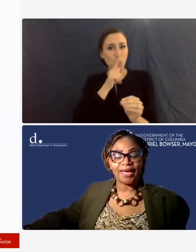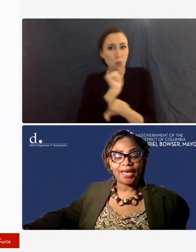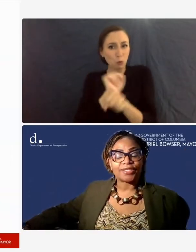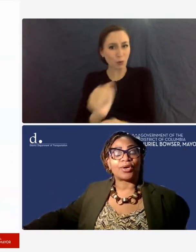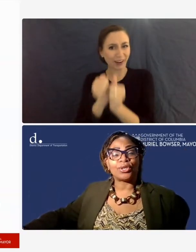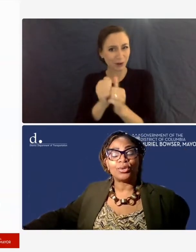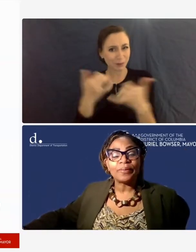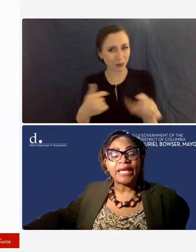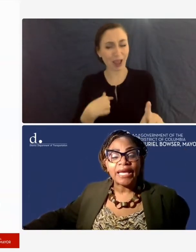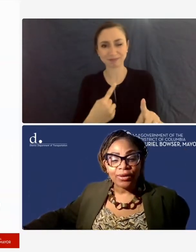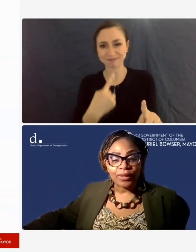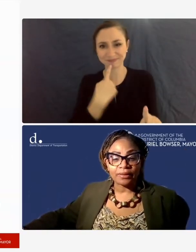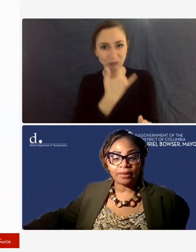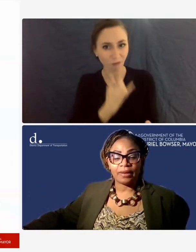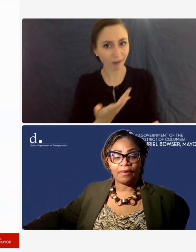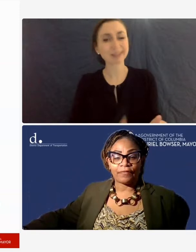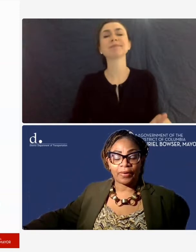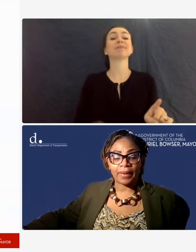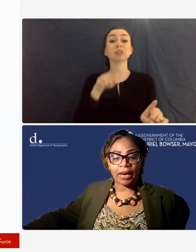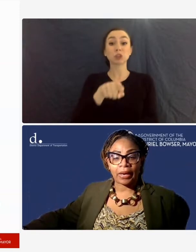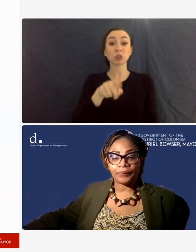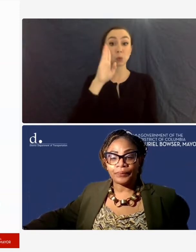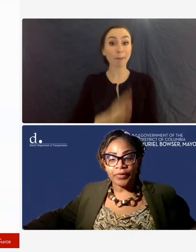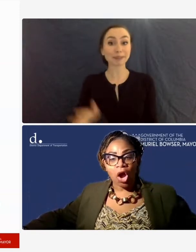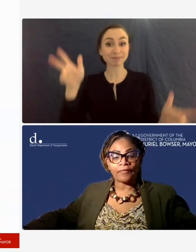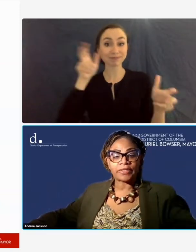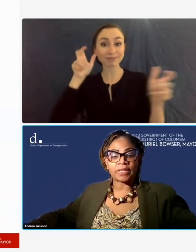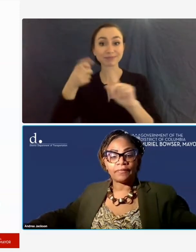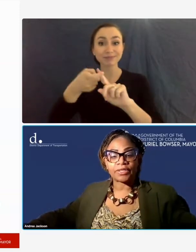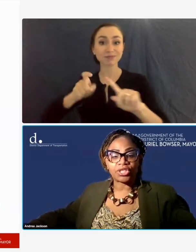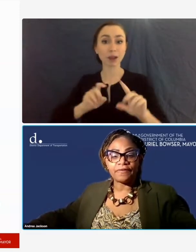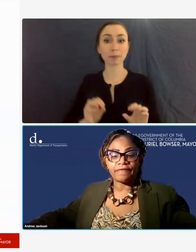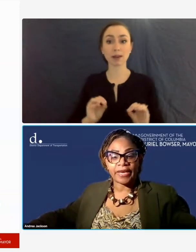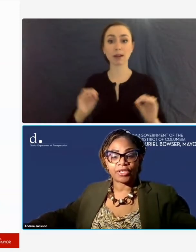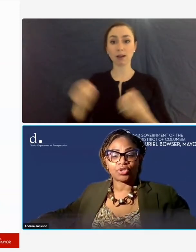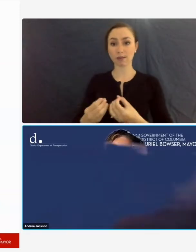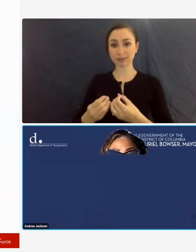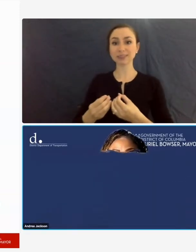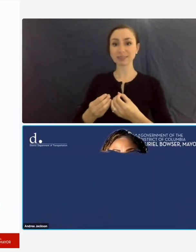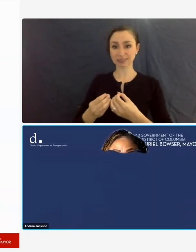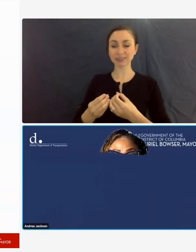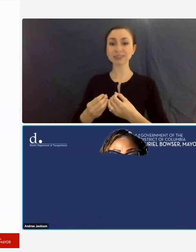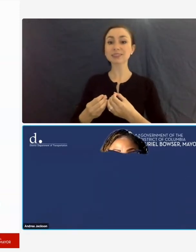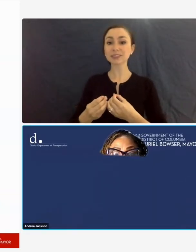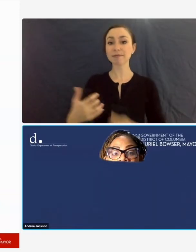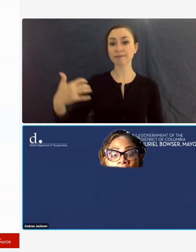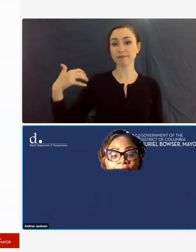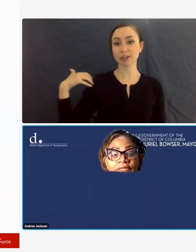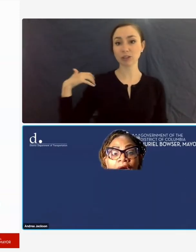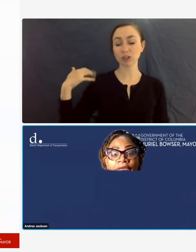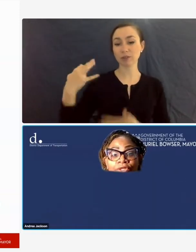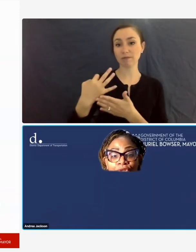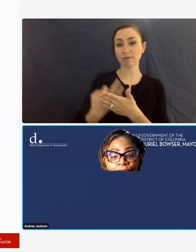so you will be hearing from our office of the chief financial officers office of the assurance